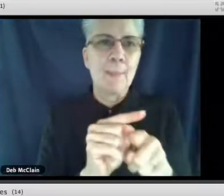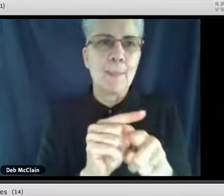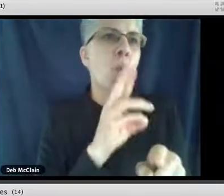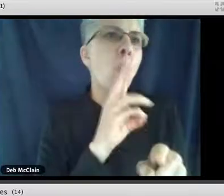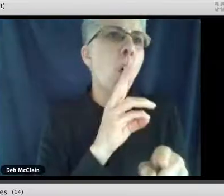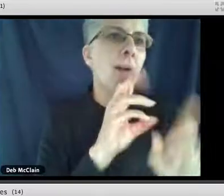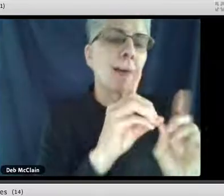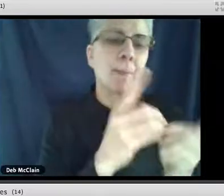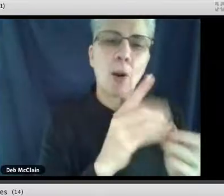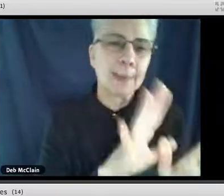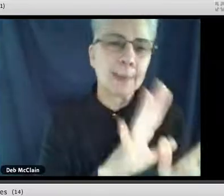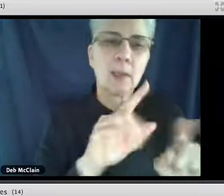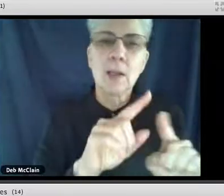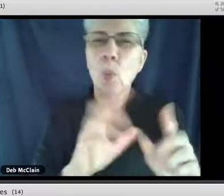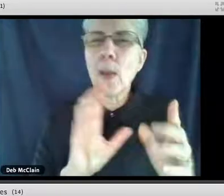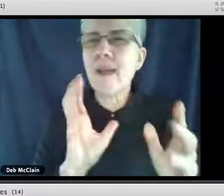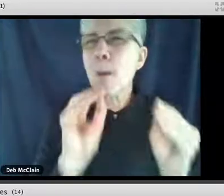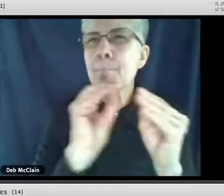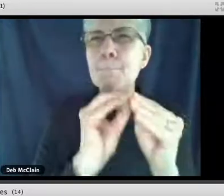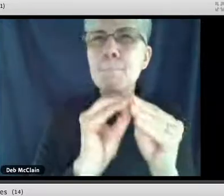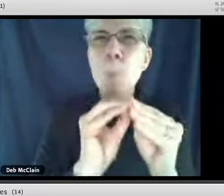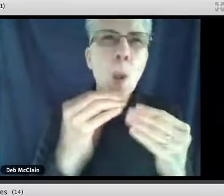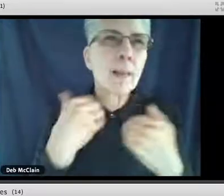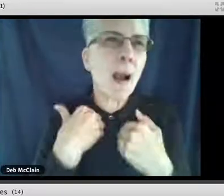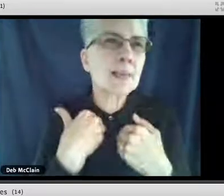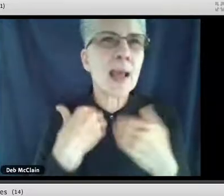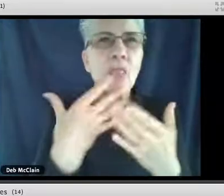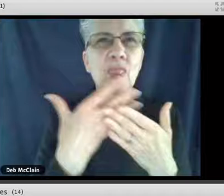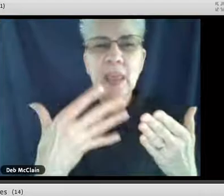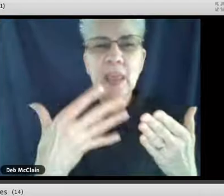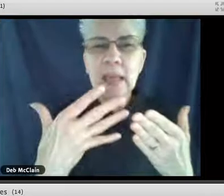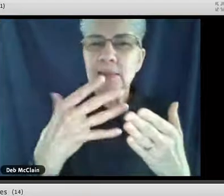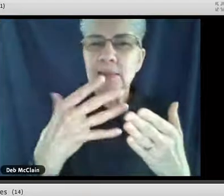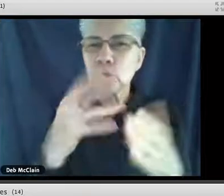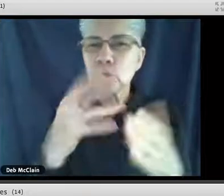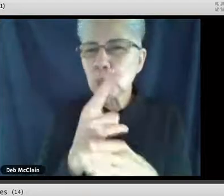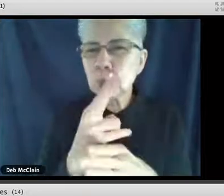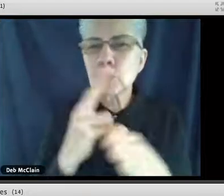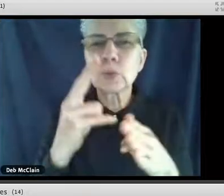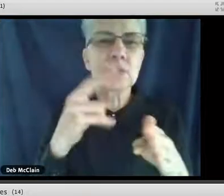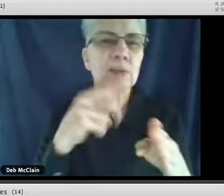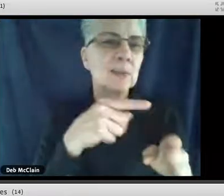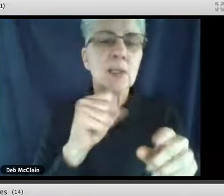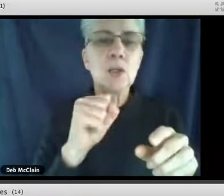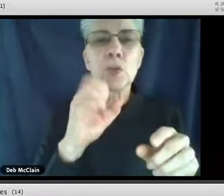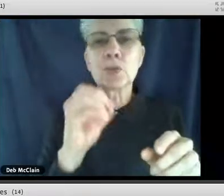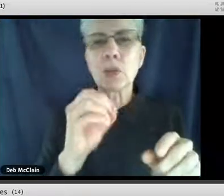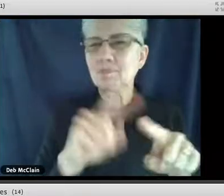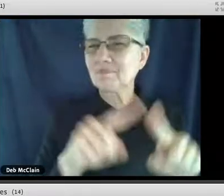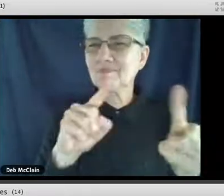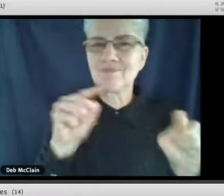We have so much more content. We have so much more to say. So we'll kind of see...